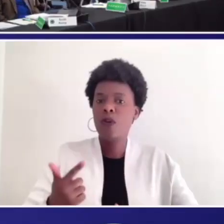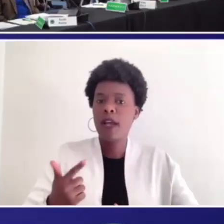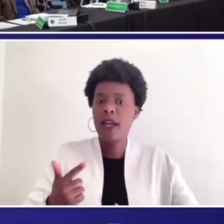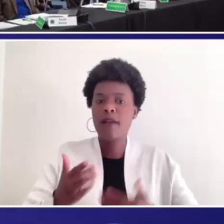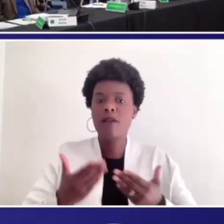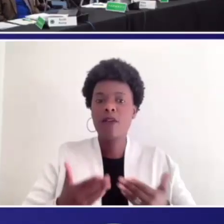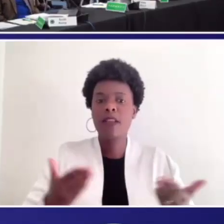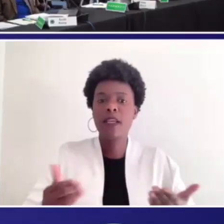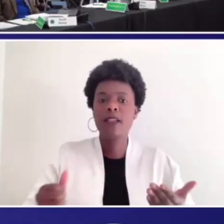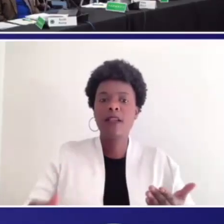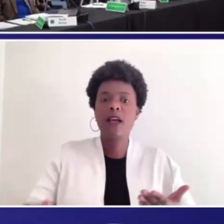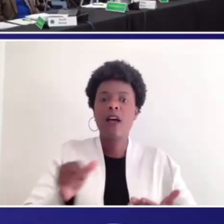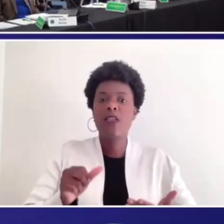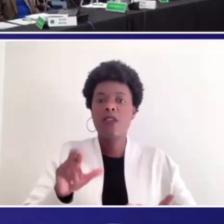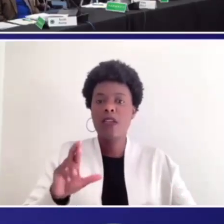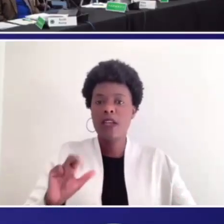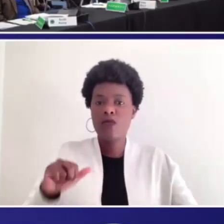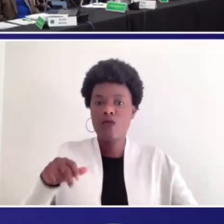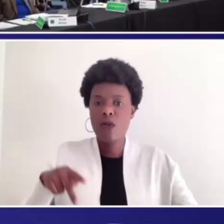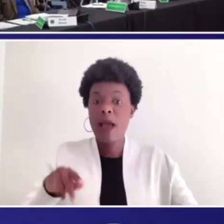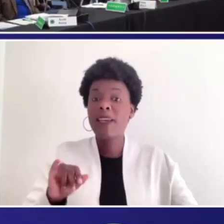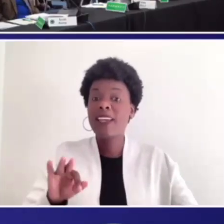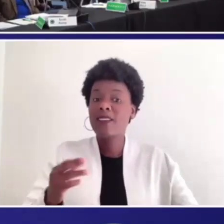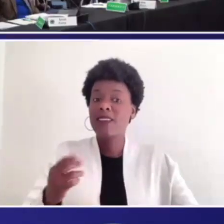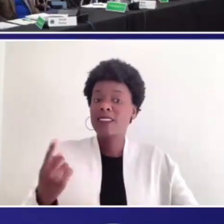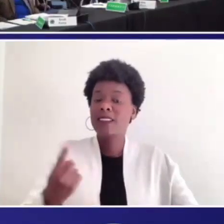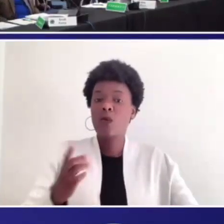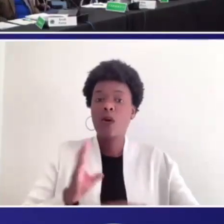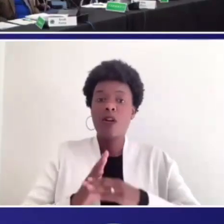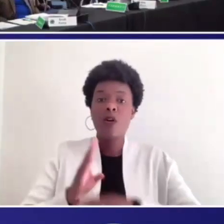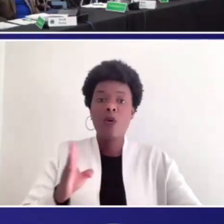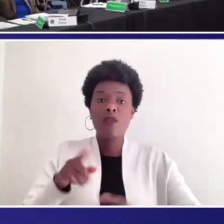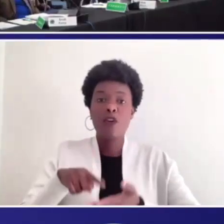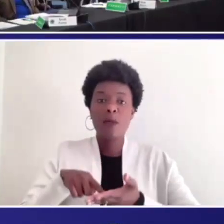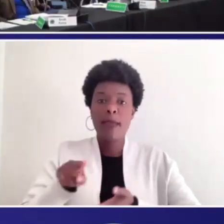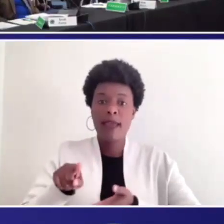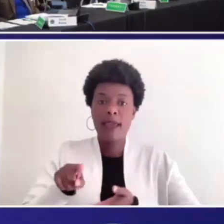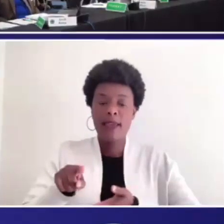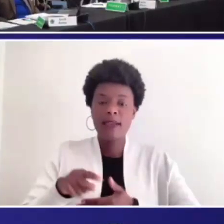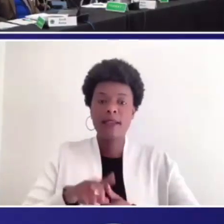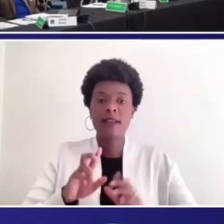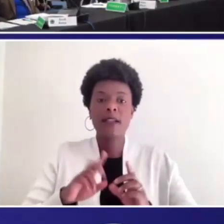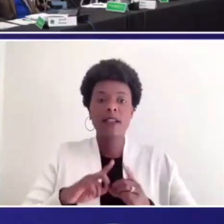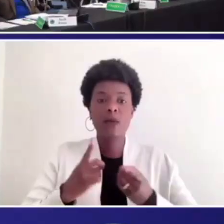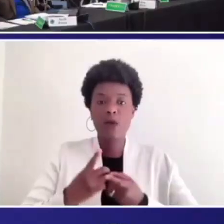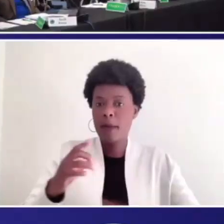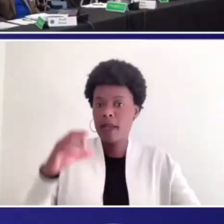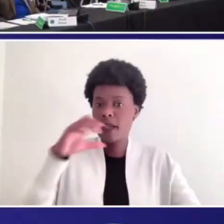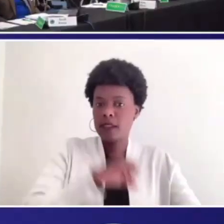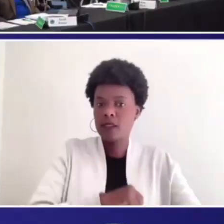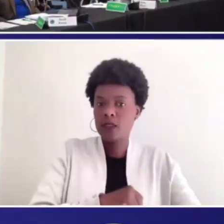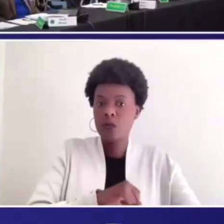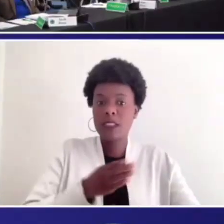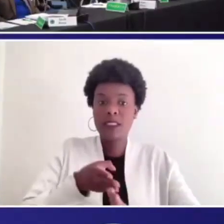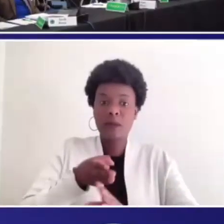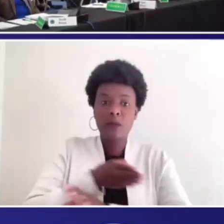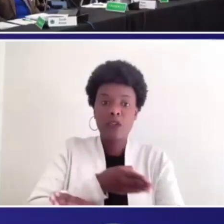if somebody makes an overpayment, the Department assumes that it is in fact a prepayment and advances their due date.